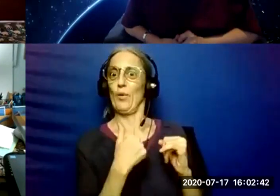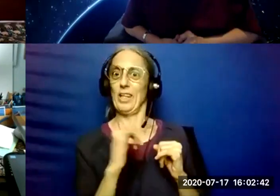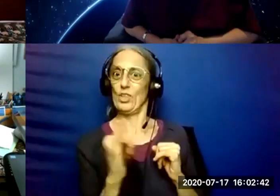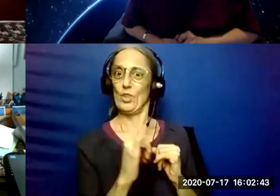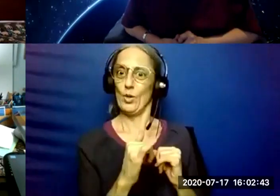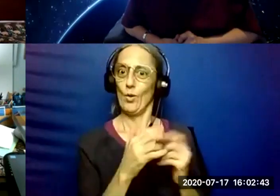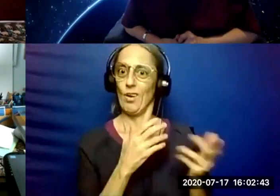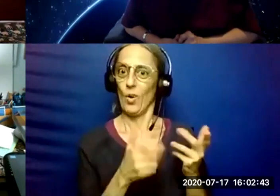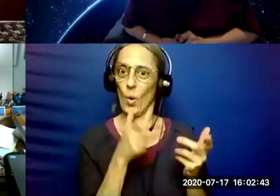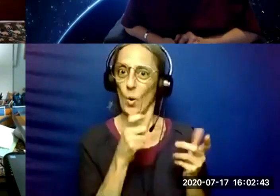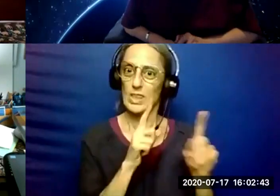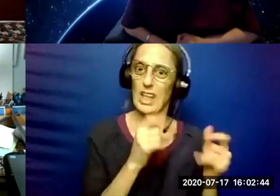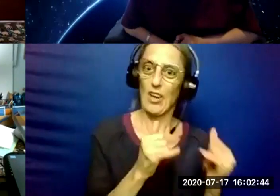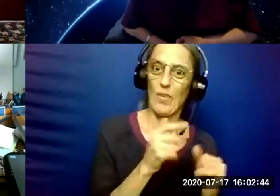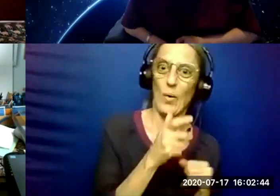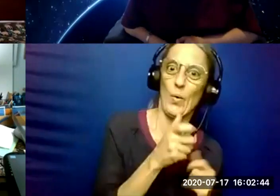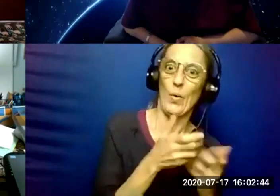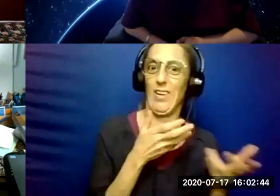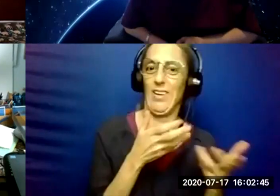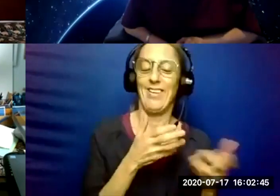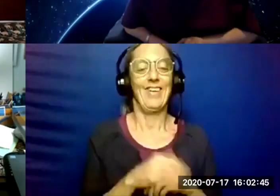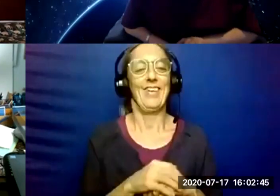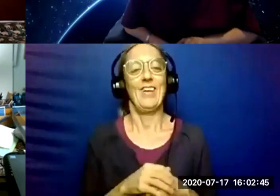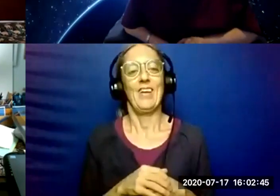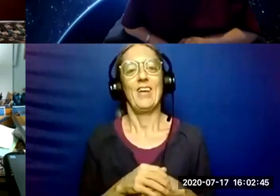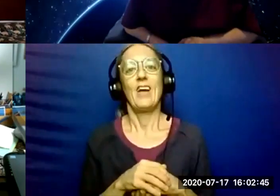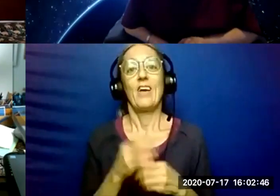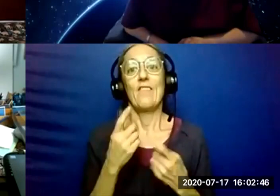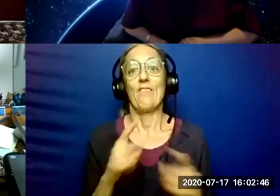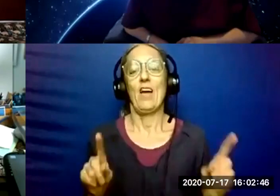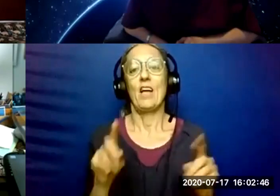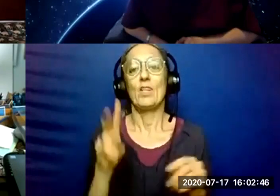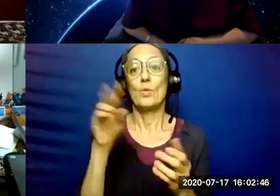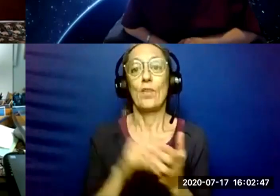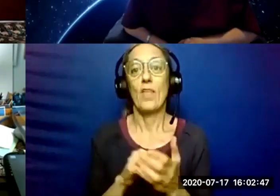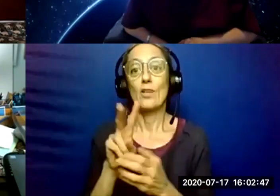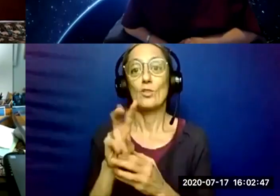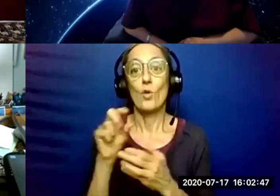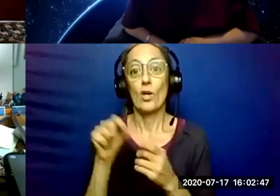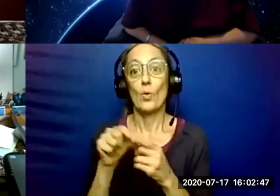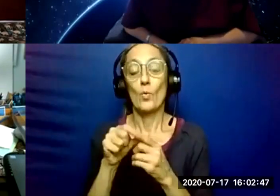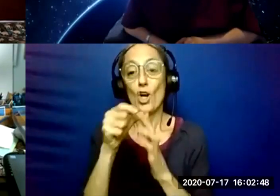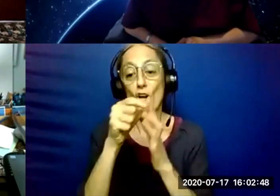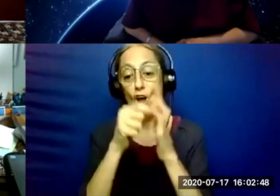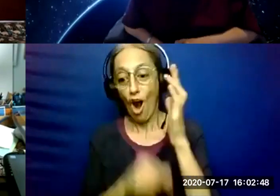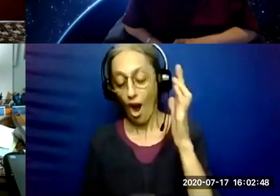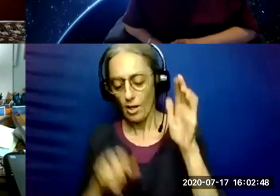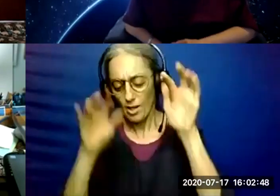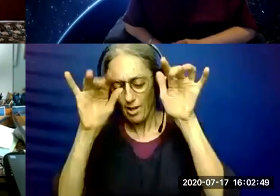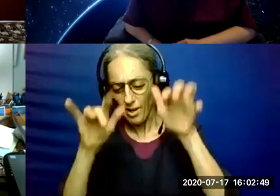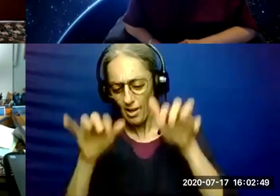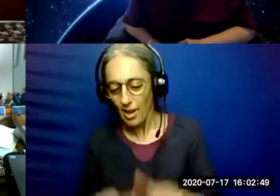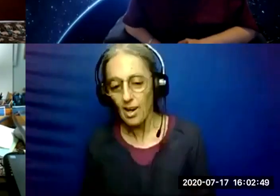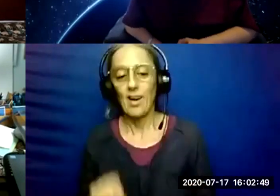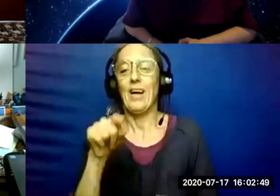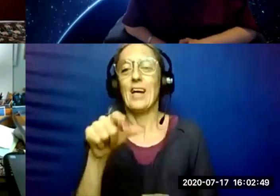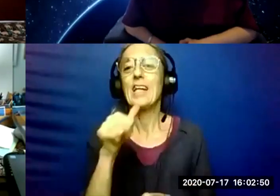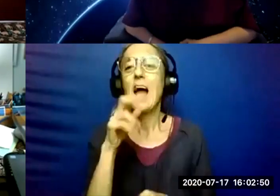The final 2,200-word article could not quite do justice to the conversation we had that day.